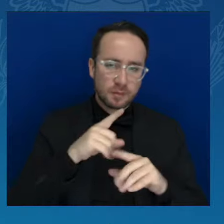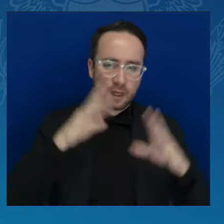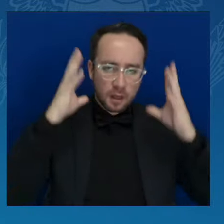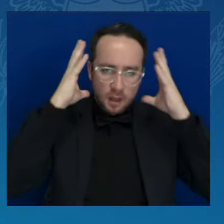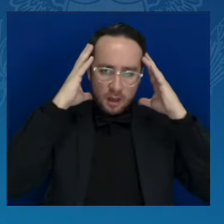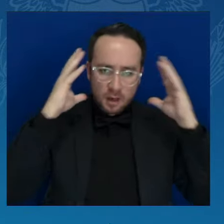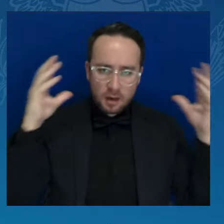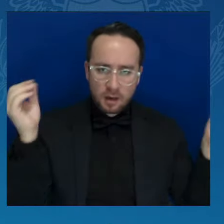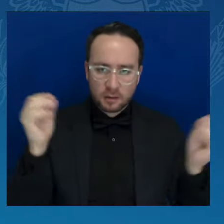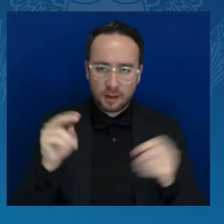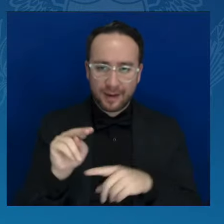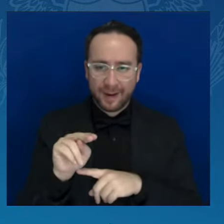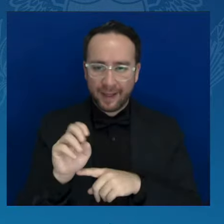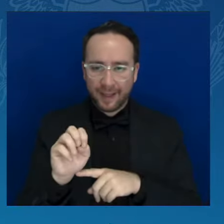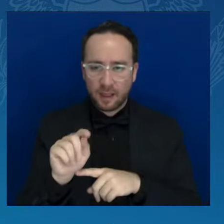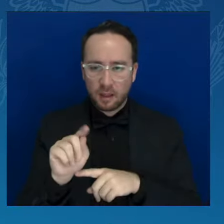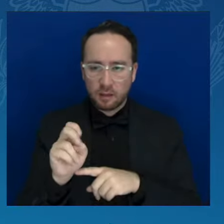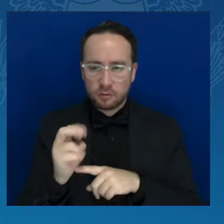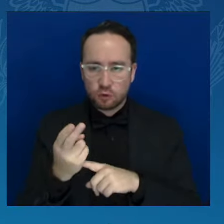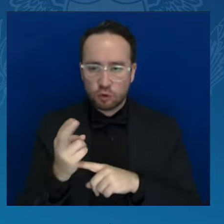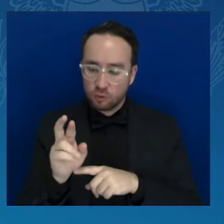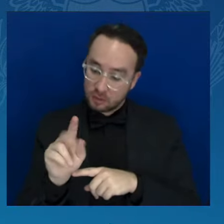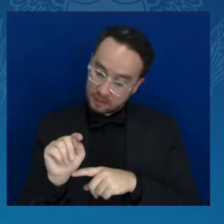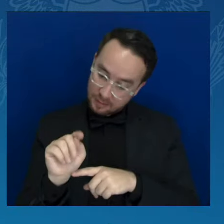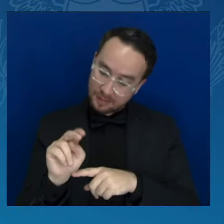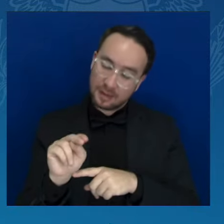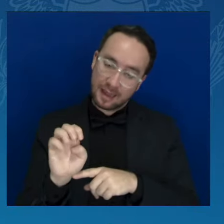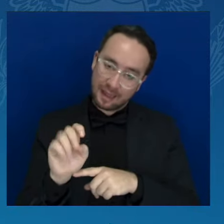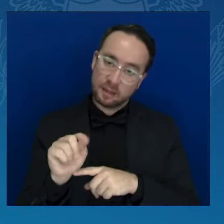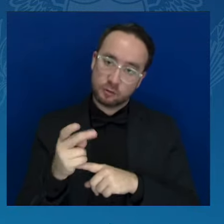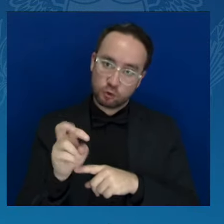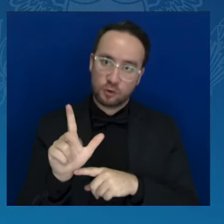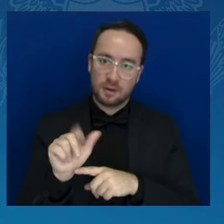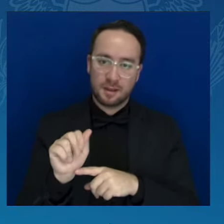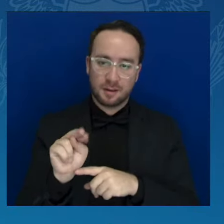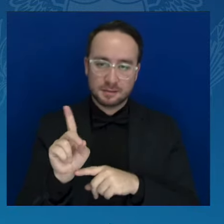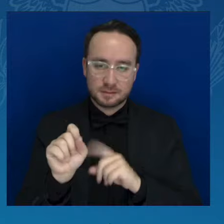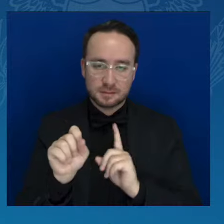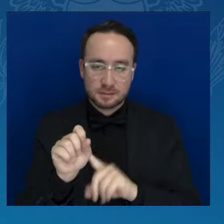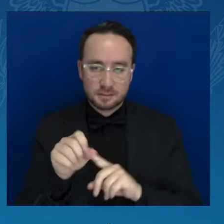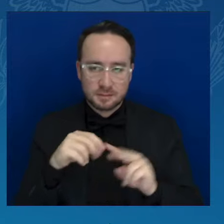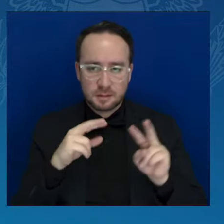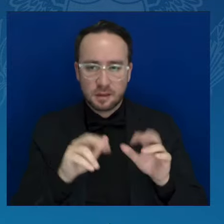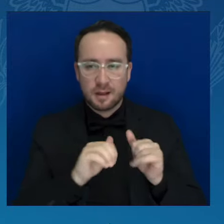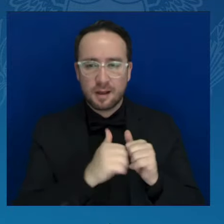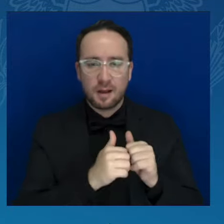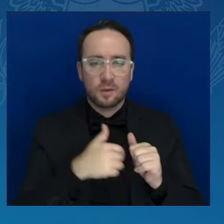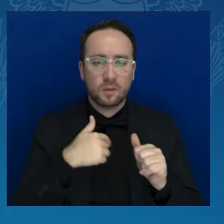These are all critical to helping us understand global water and food security,